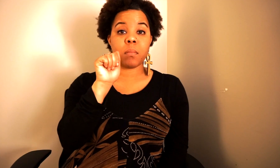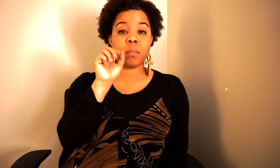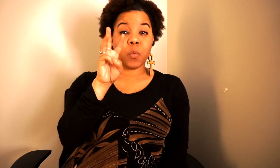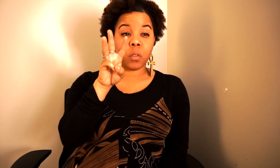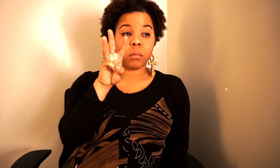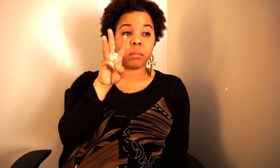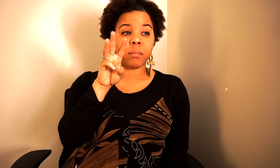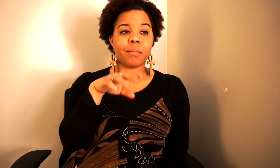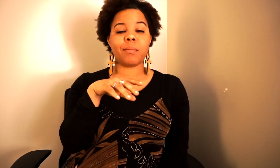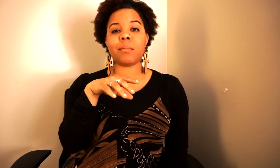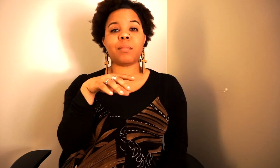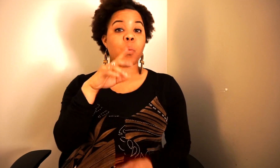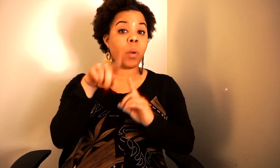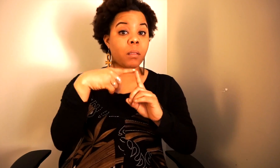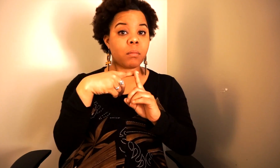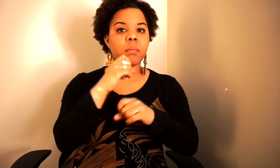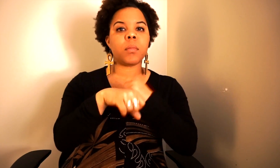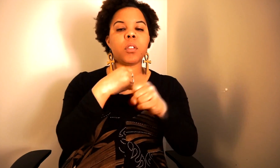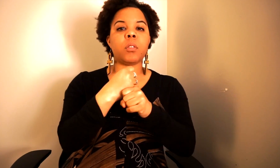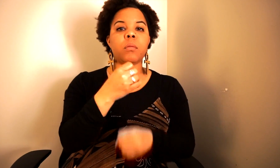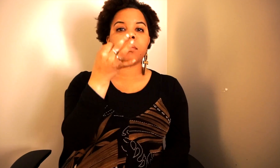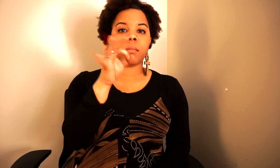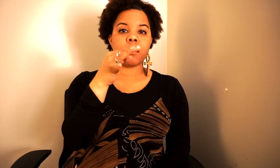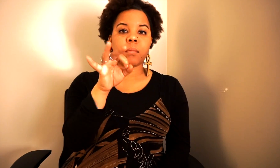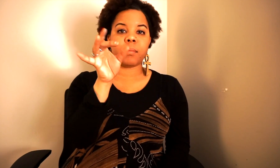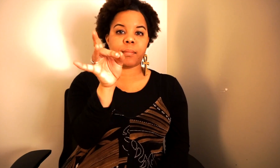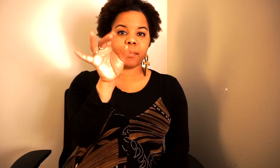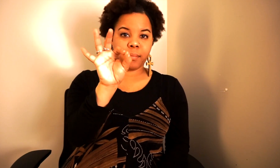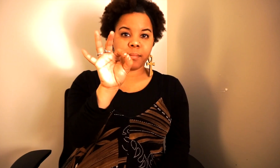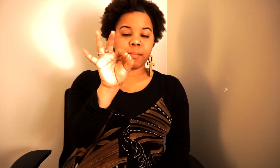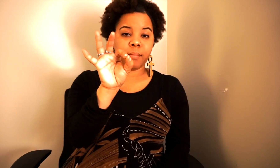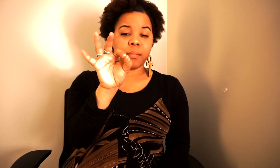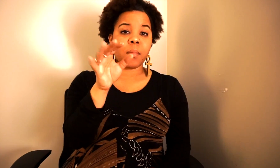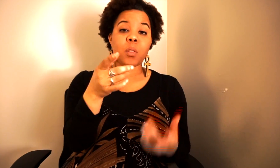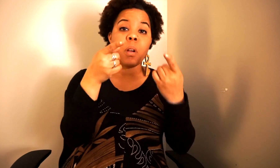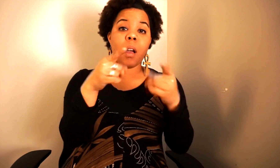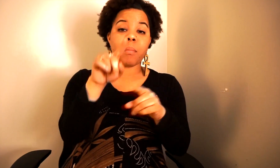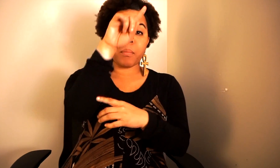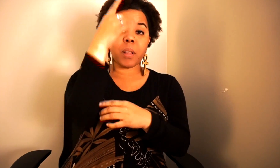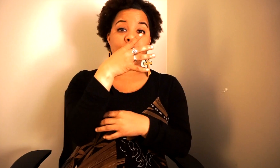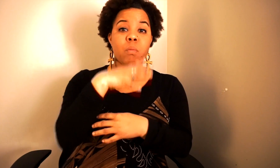in 1989, to refer the injustice and discrimination experienced by Black women in a legal case.